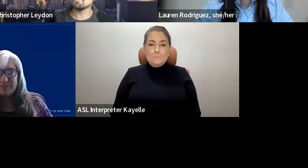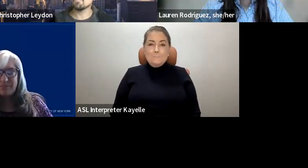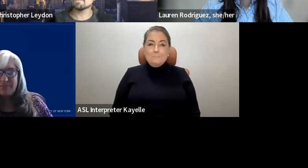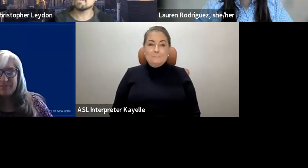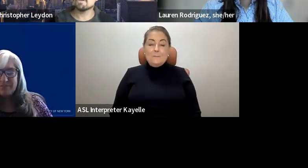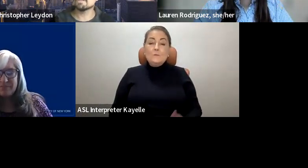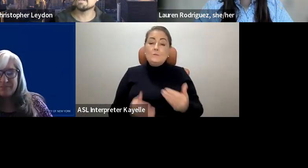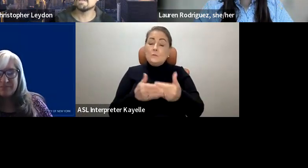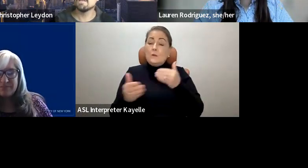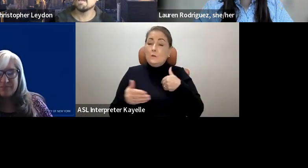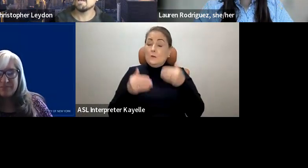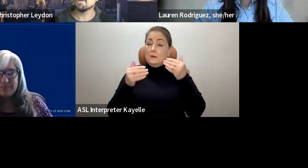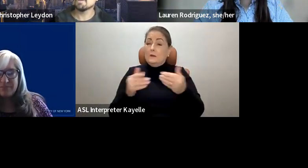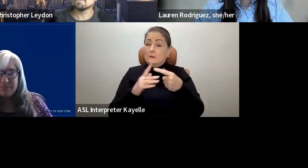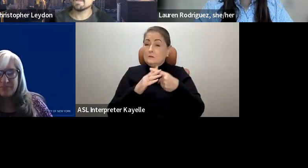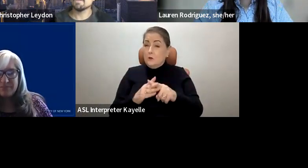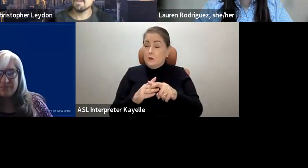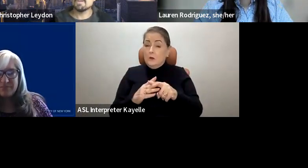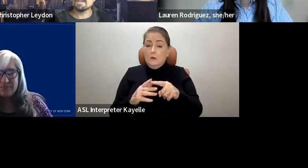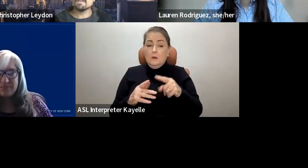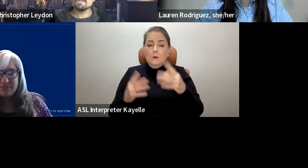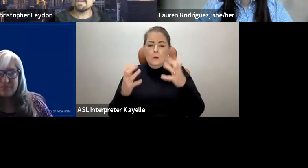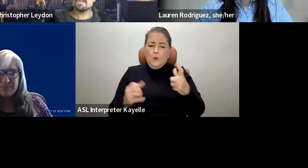Before we get started, I'd like you to know that this session